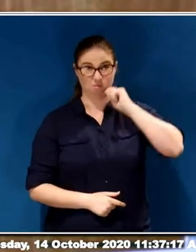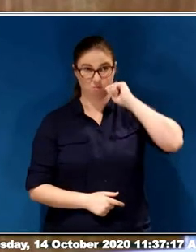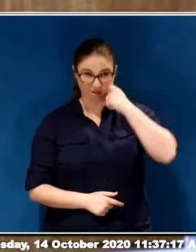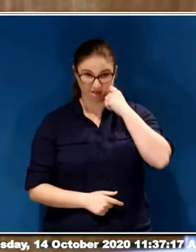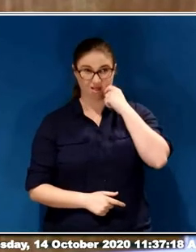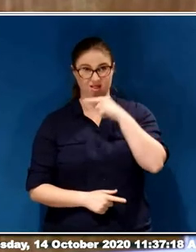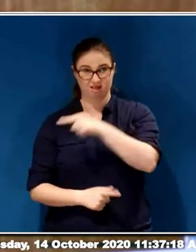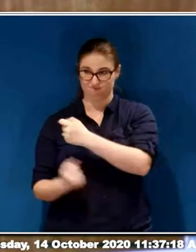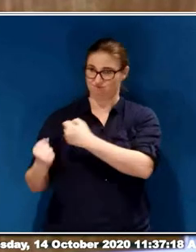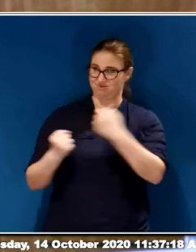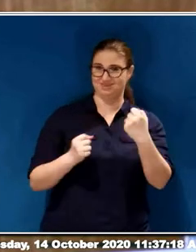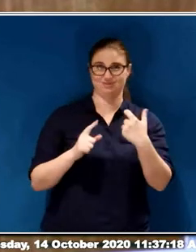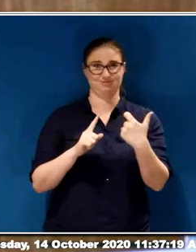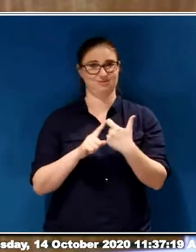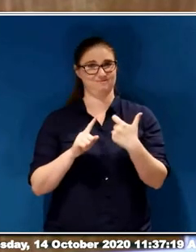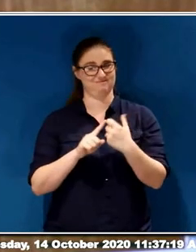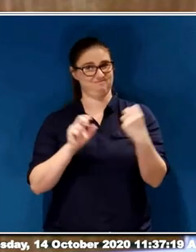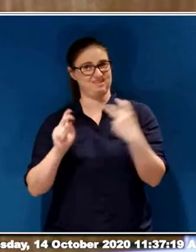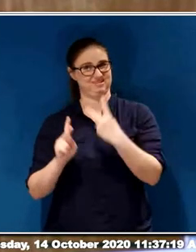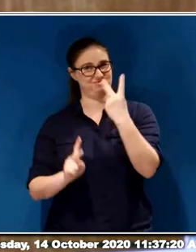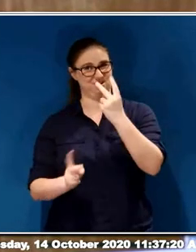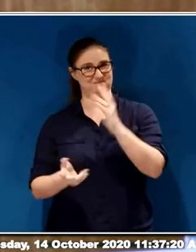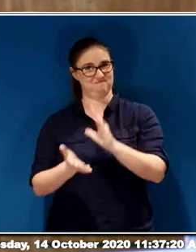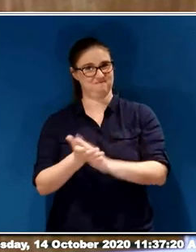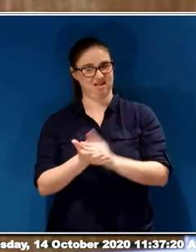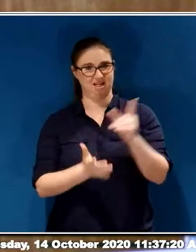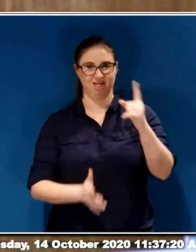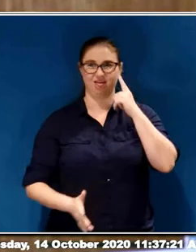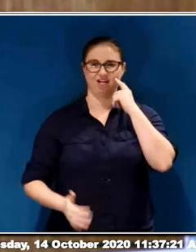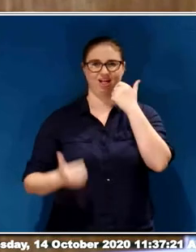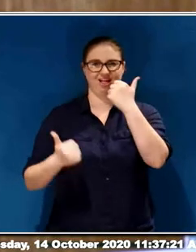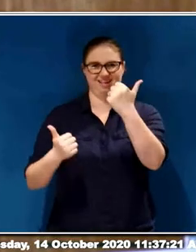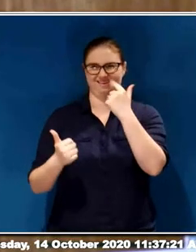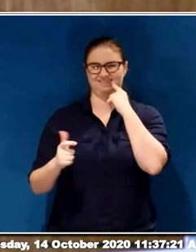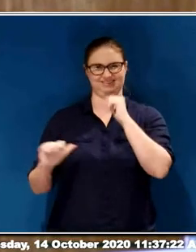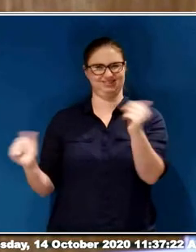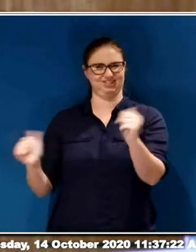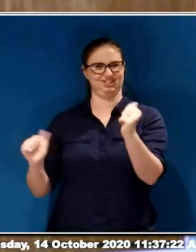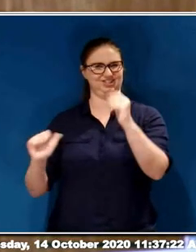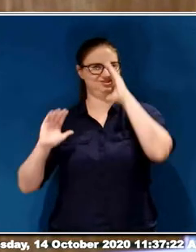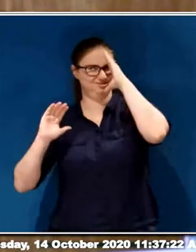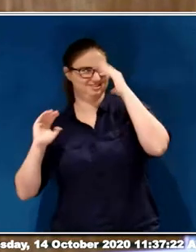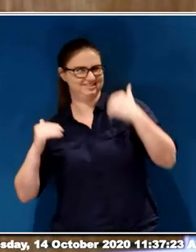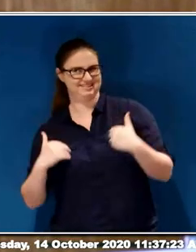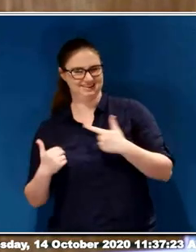he wouldn't need the level of support that wasn't provided for him previously.